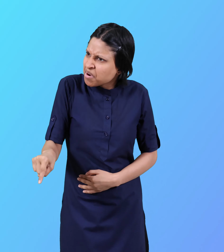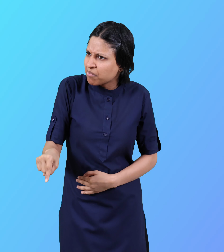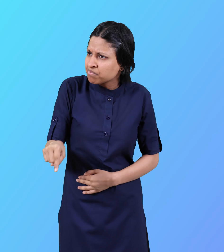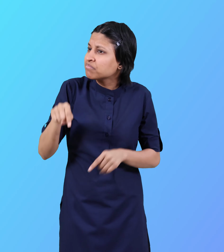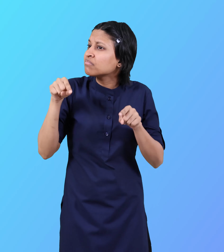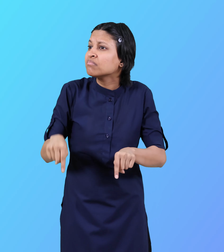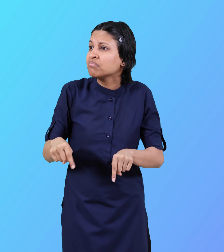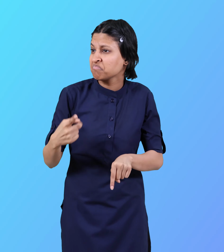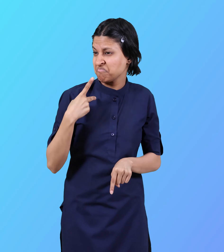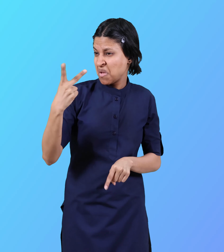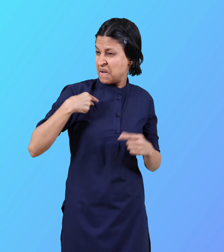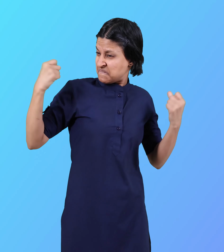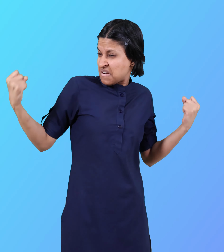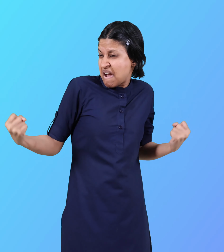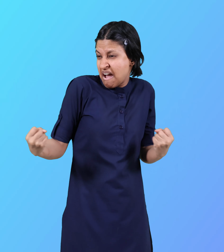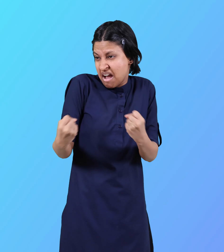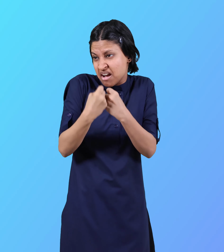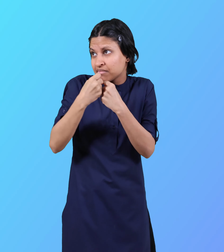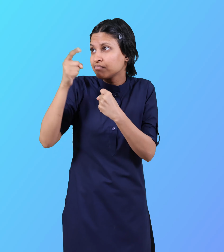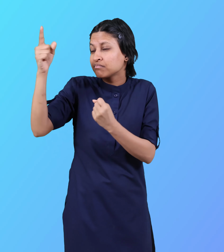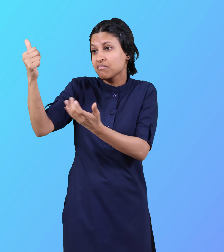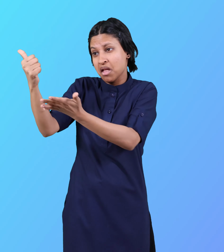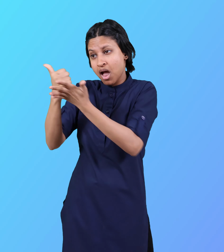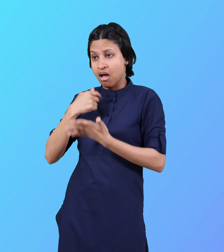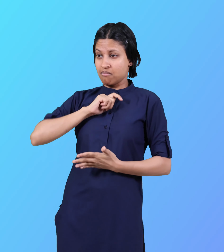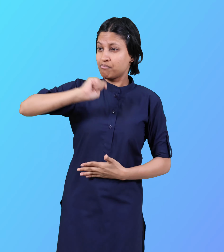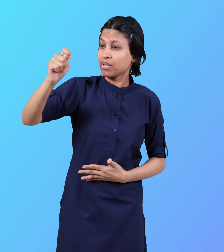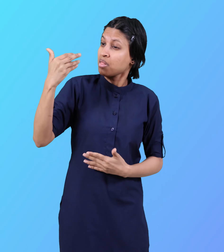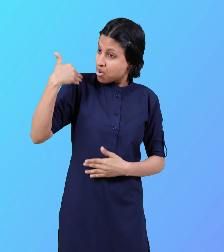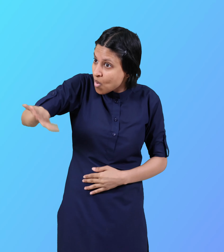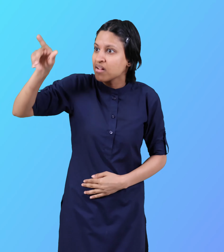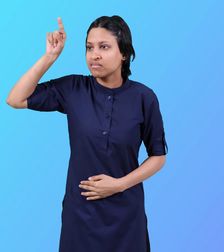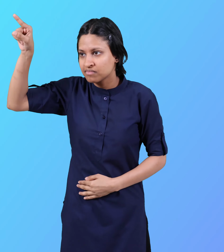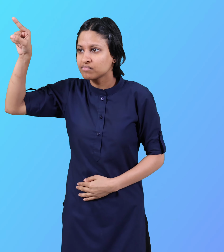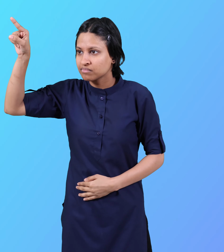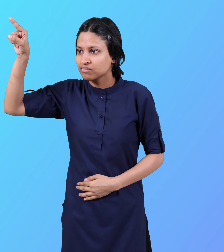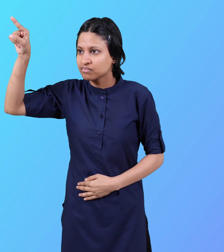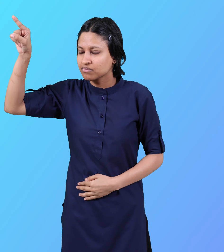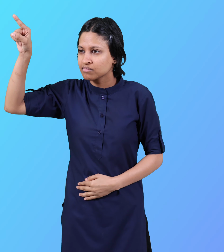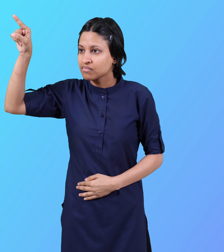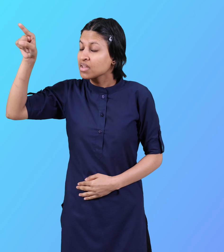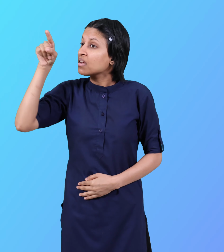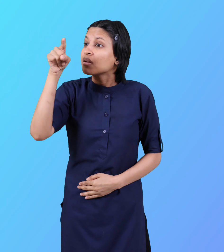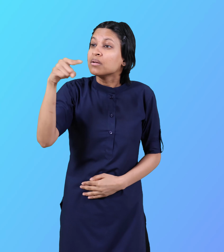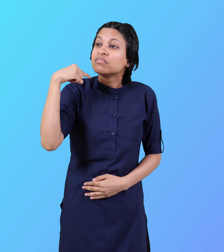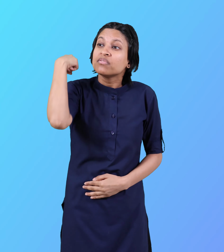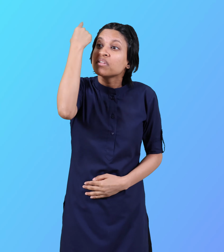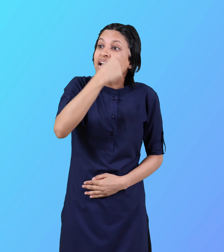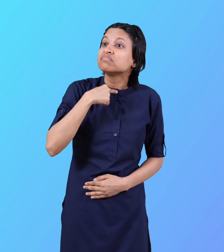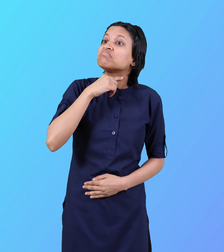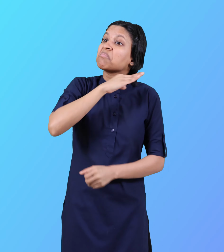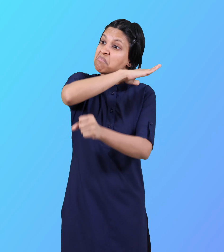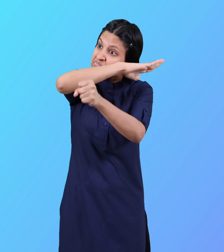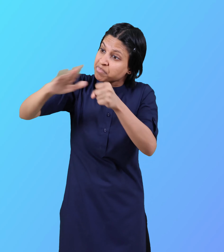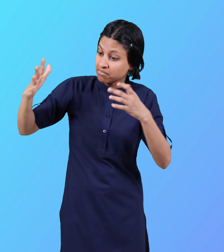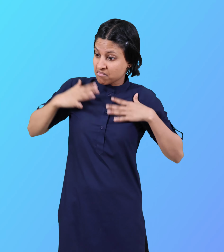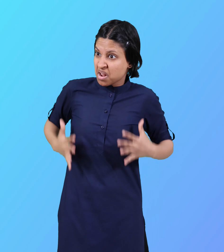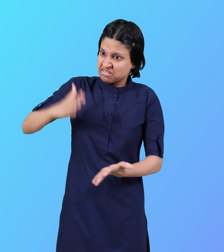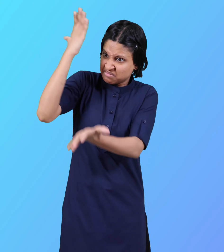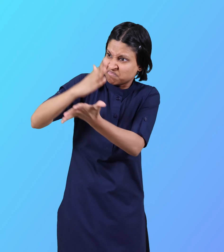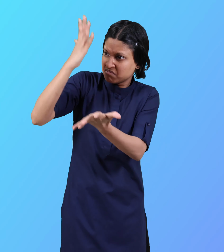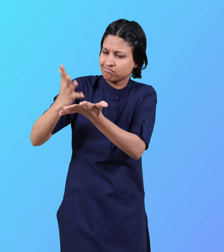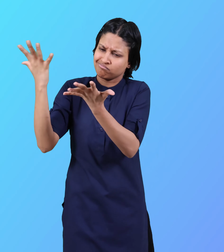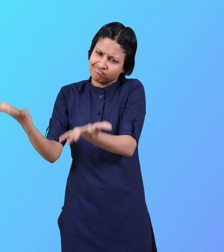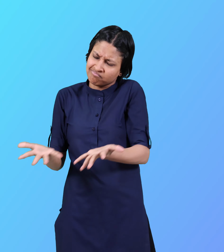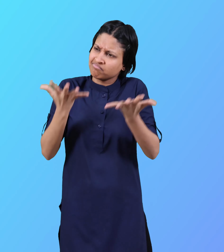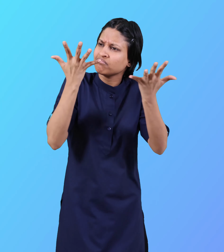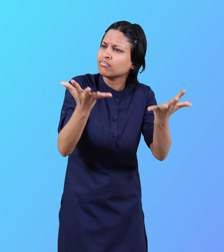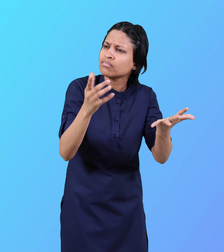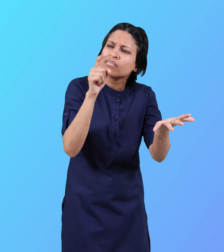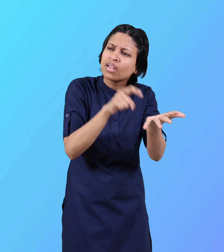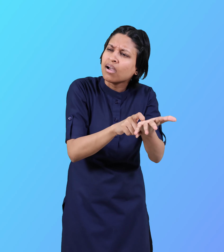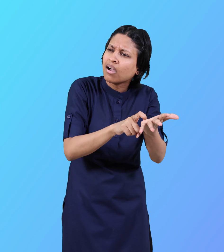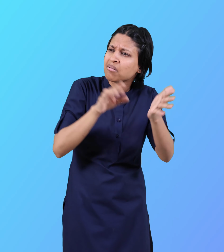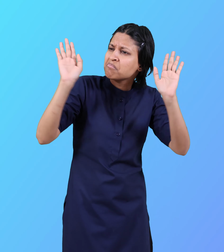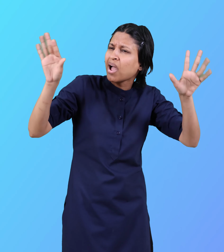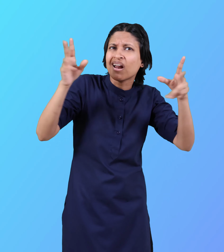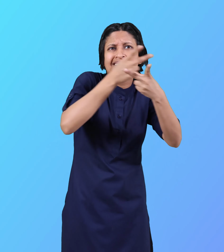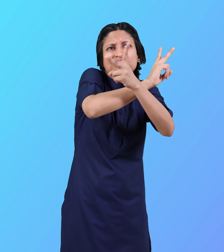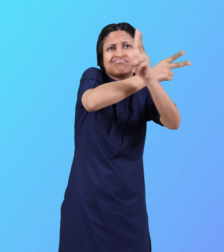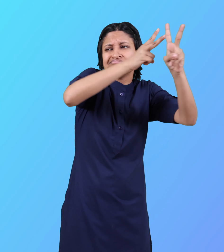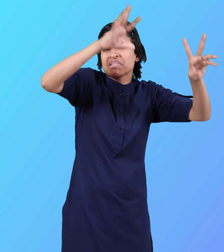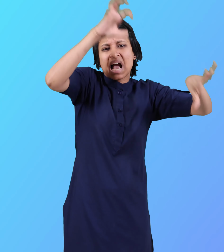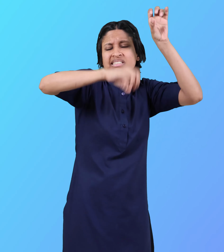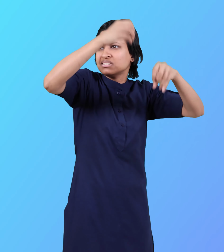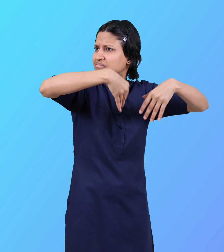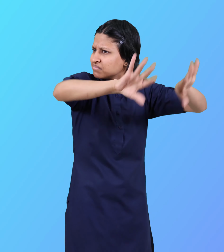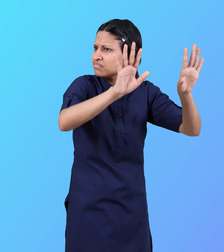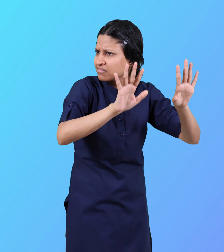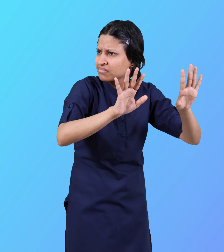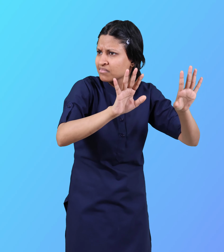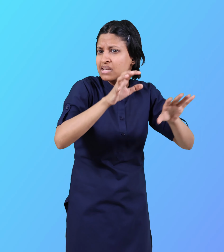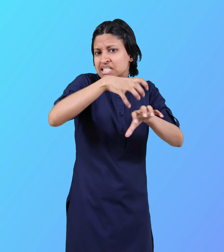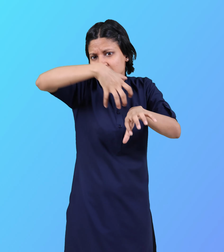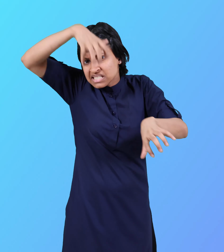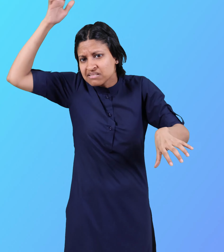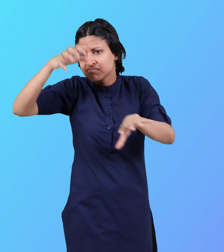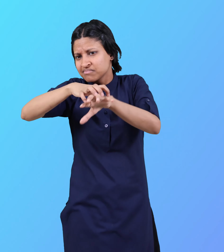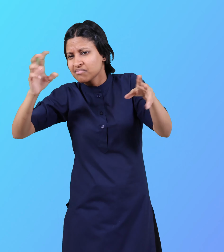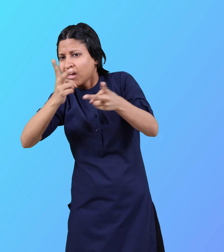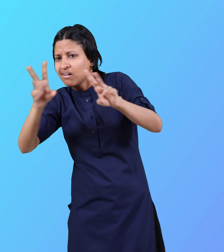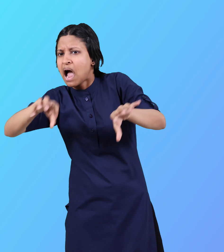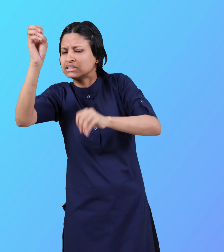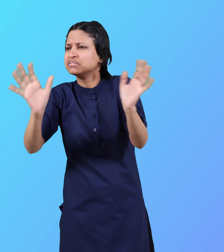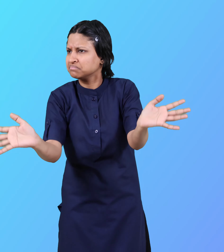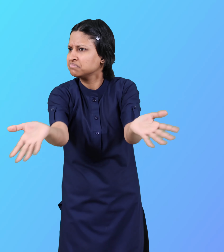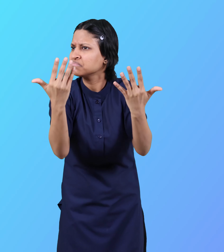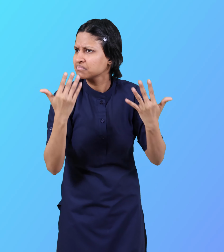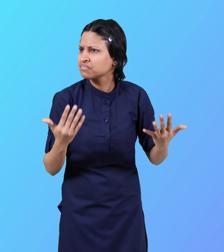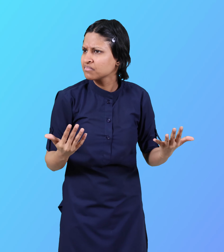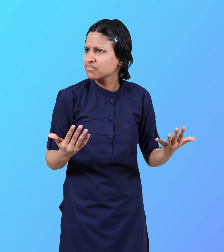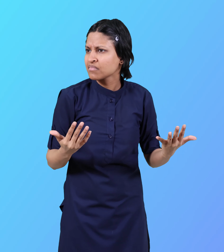Today the LORD will let me defeat you. I will kill you. I will cut off your head and feed your body to the birds and wild animals.